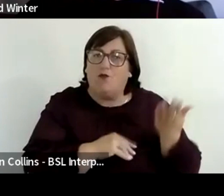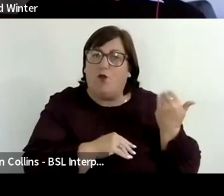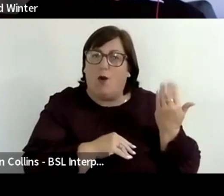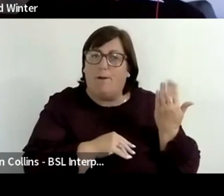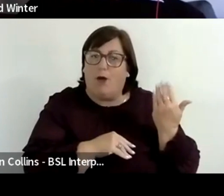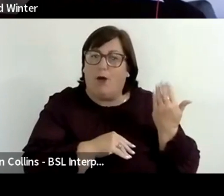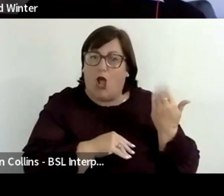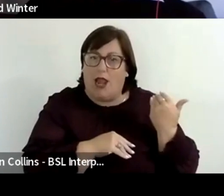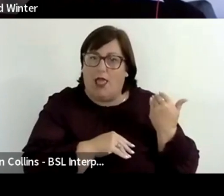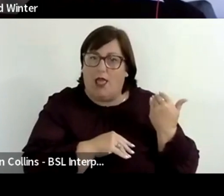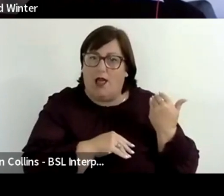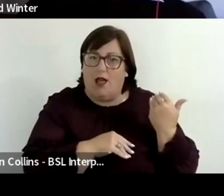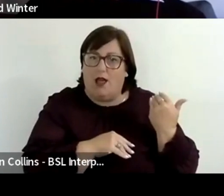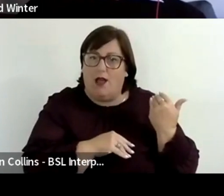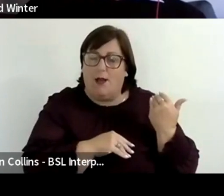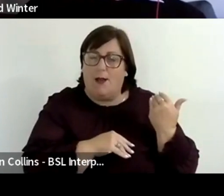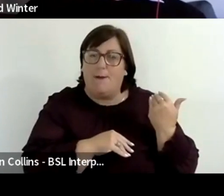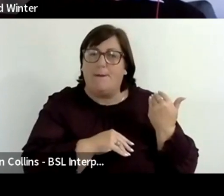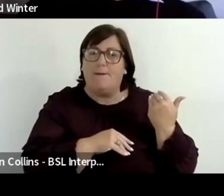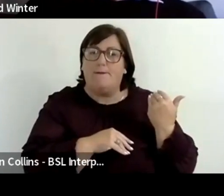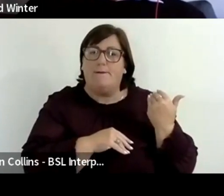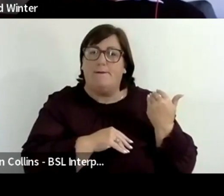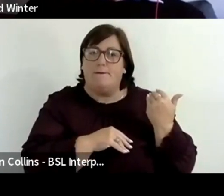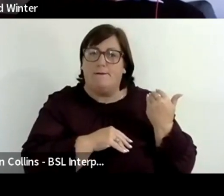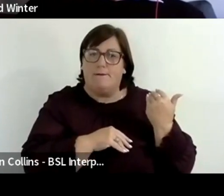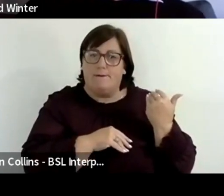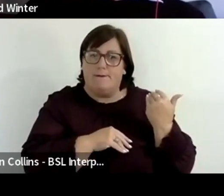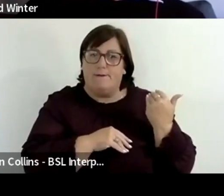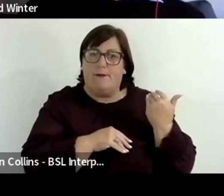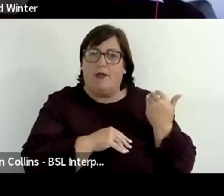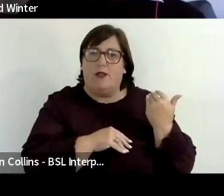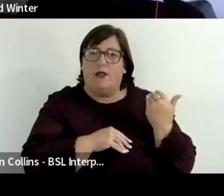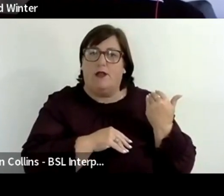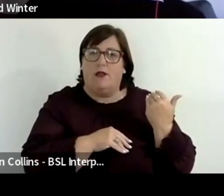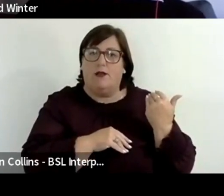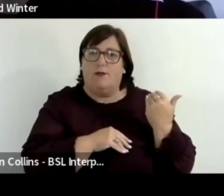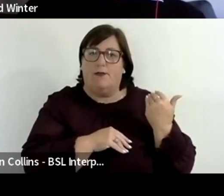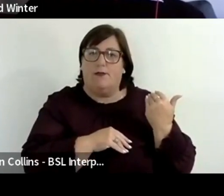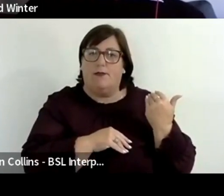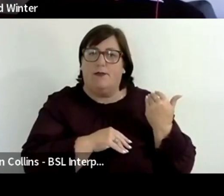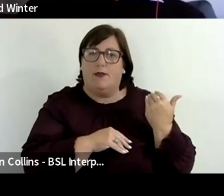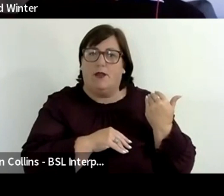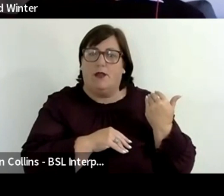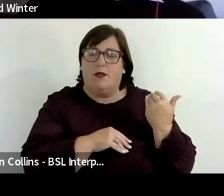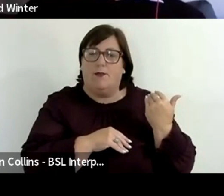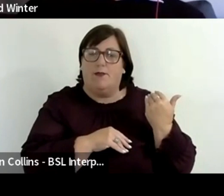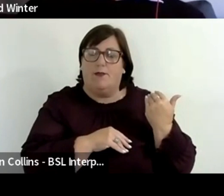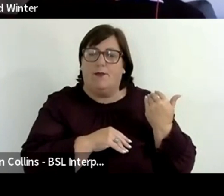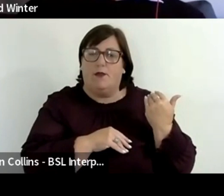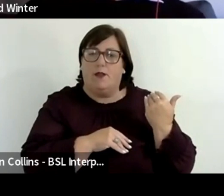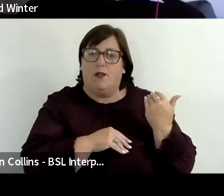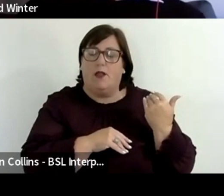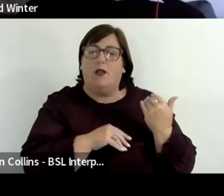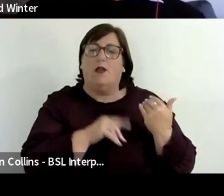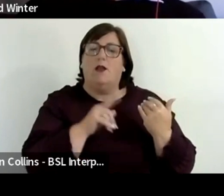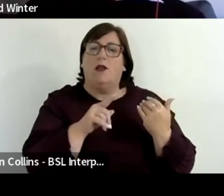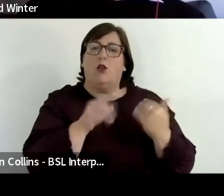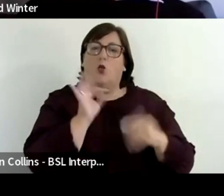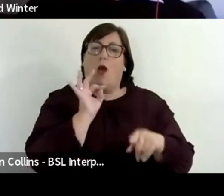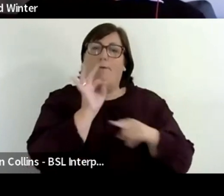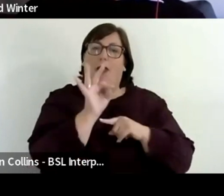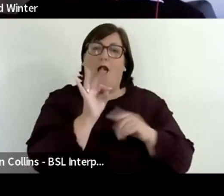Definitely one of the advantages of applying to the website is you can upload your CV